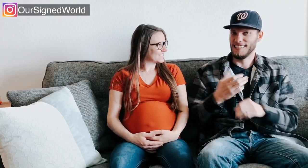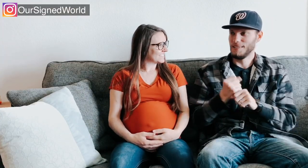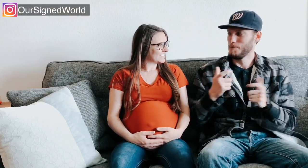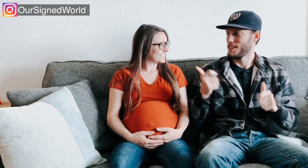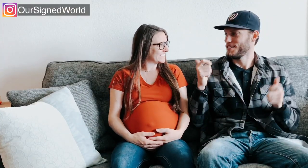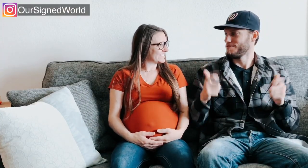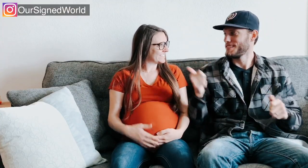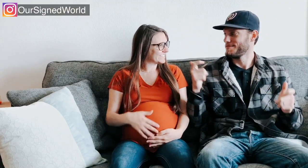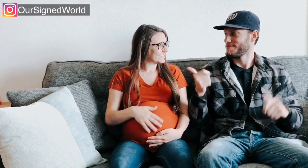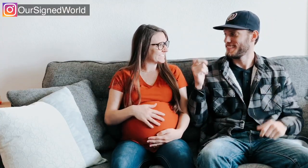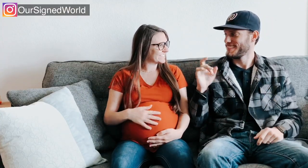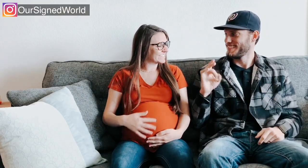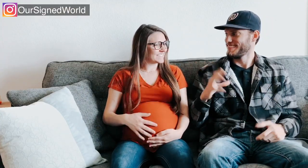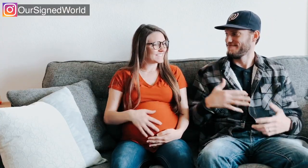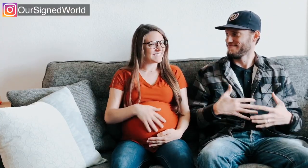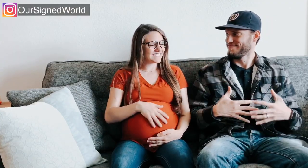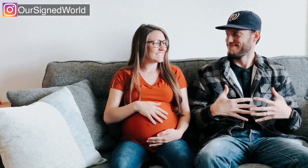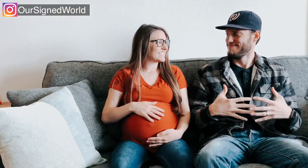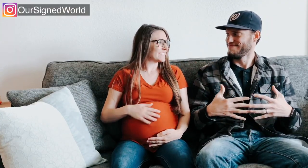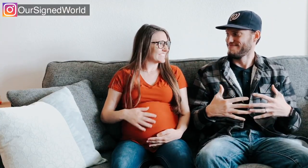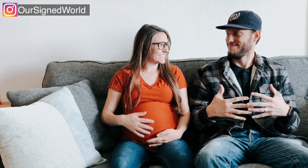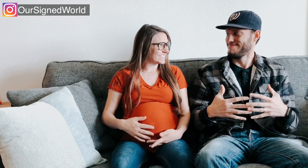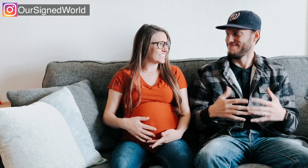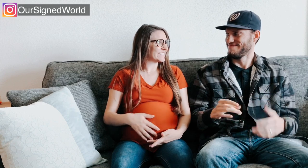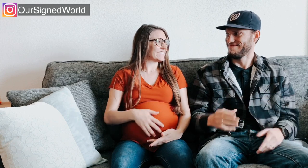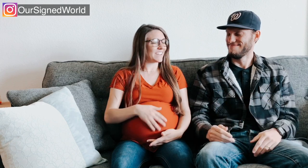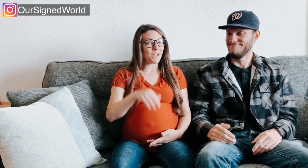Your belly is getting bigger and bigger!